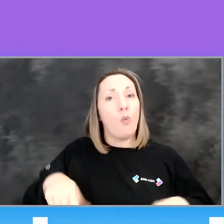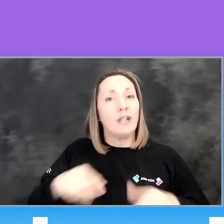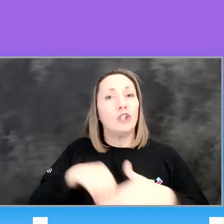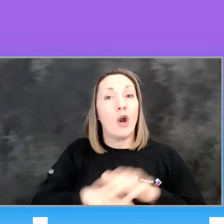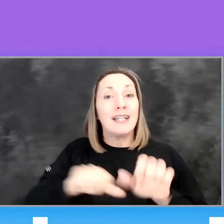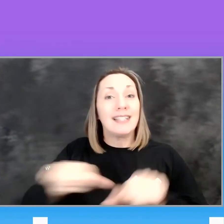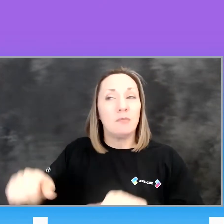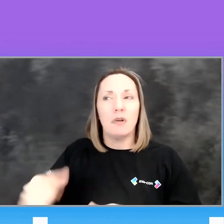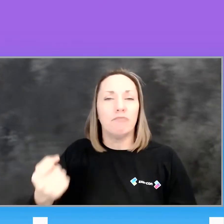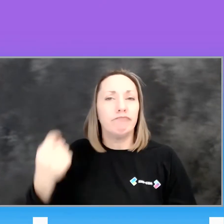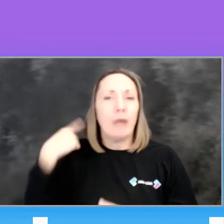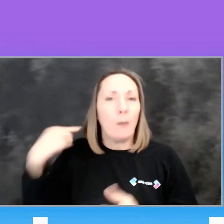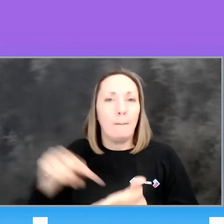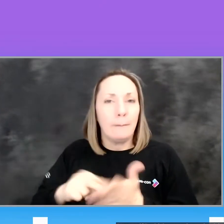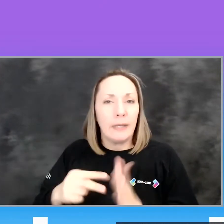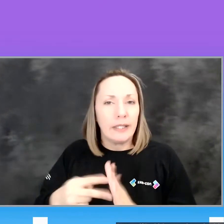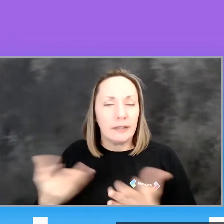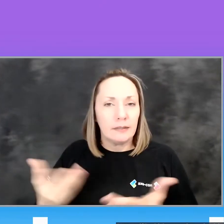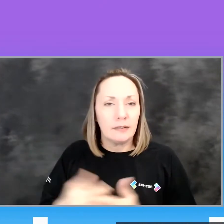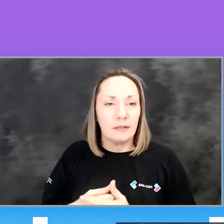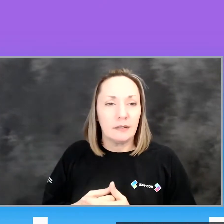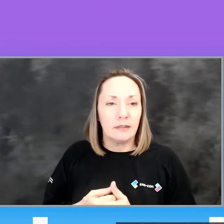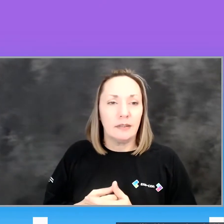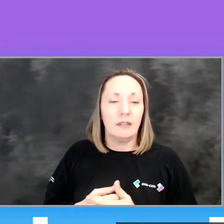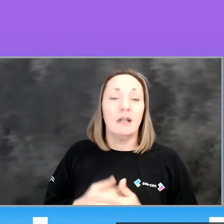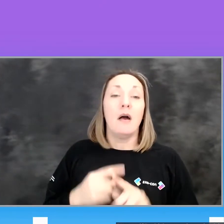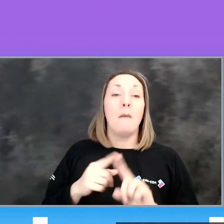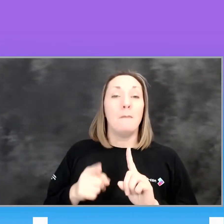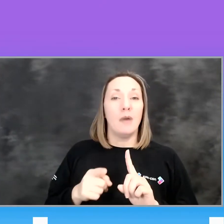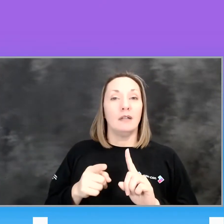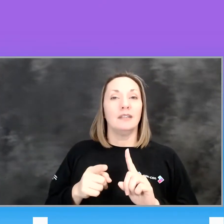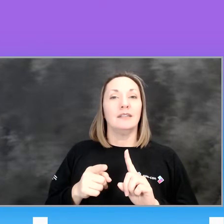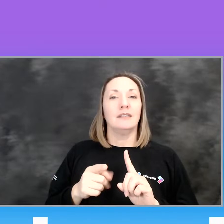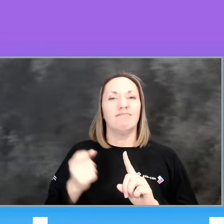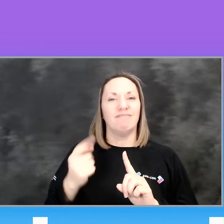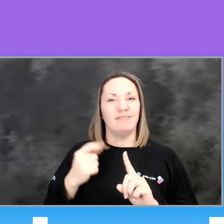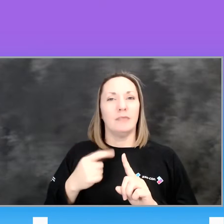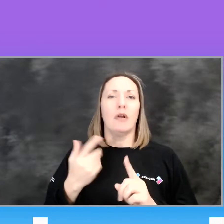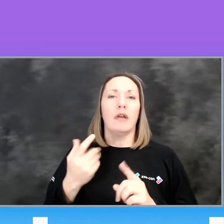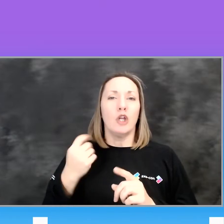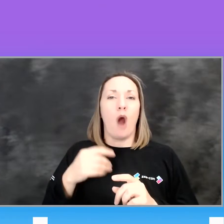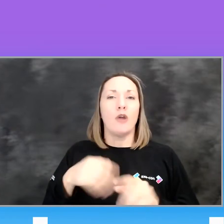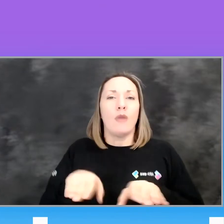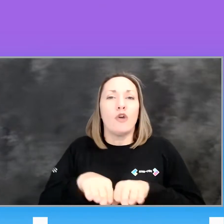They wouldn't even know what I was talking about. But are you